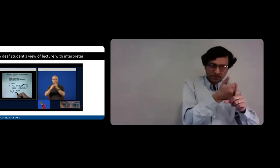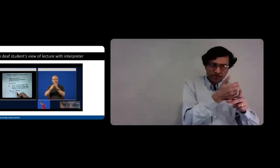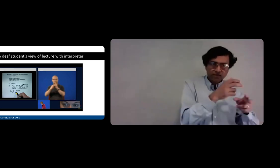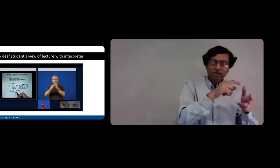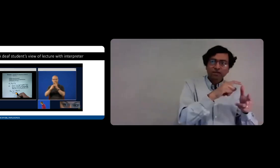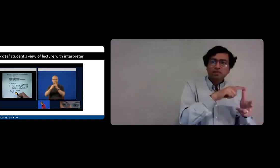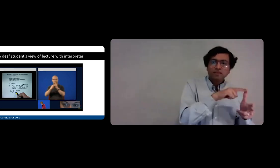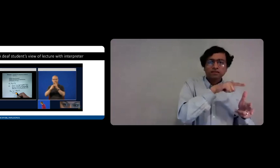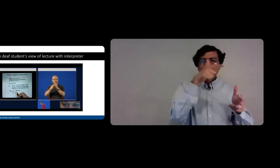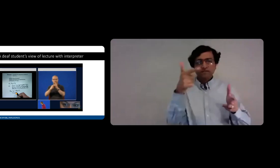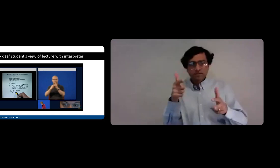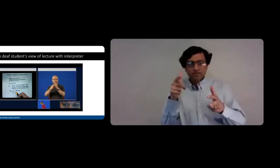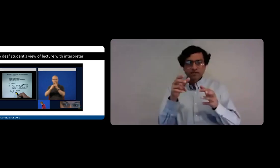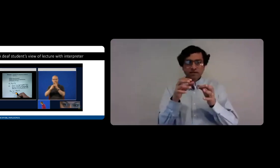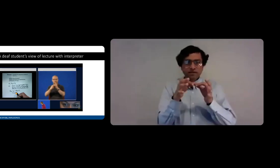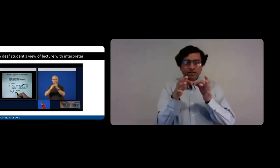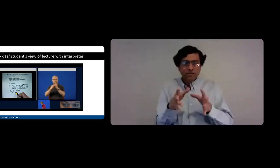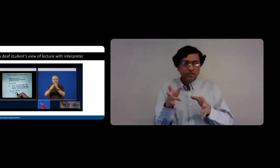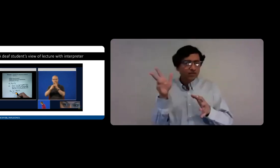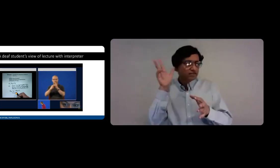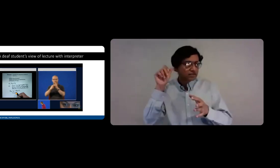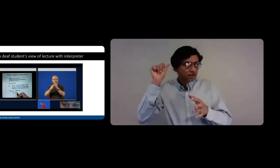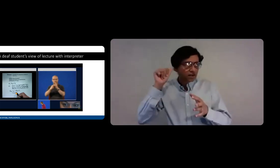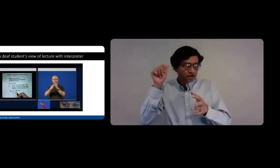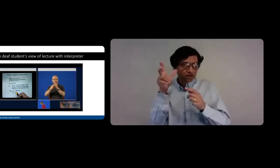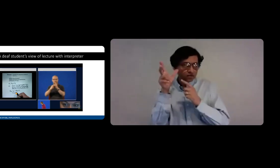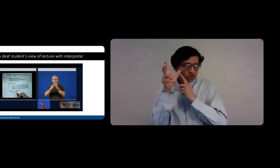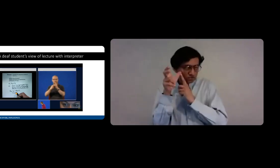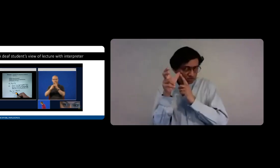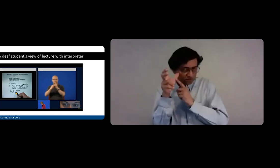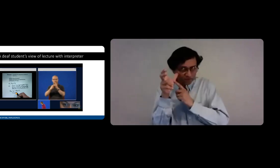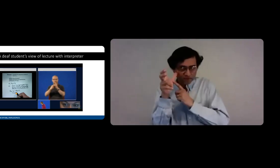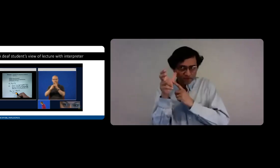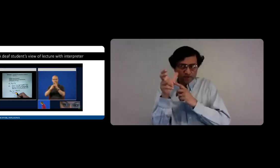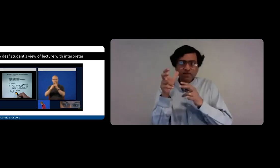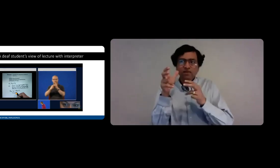We want to look at the content in itself that it is being written out.